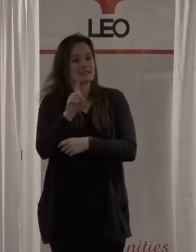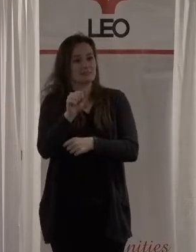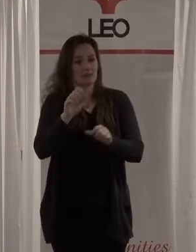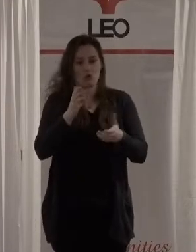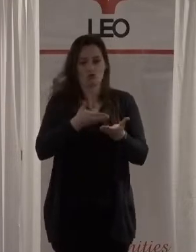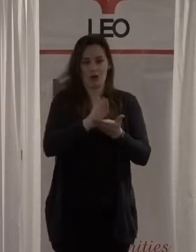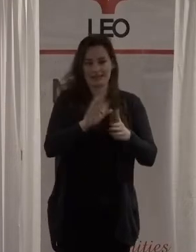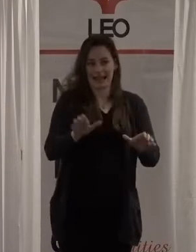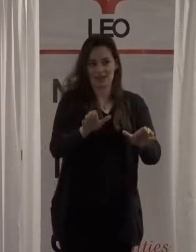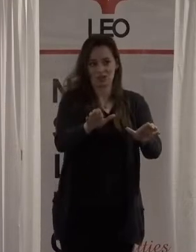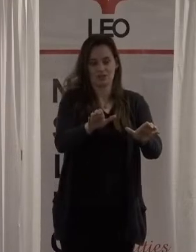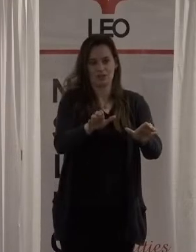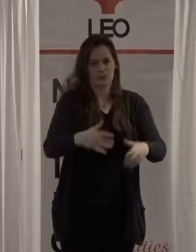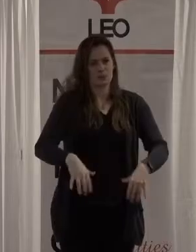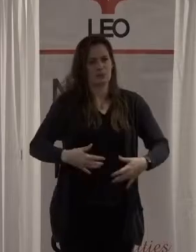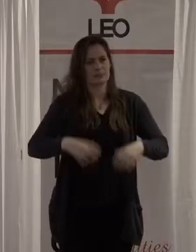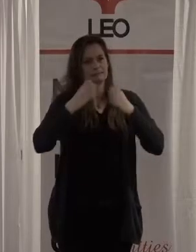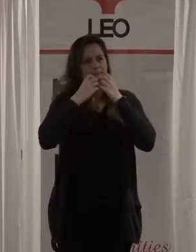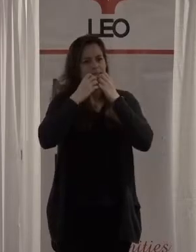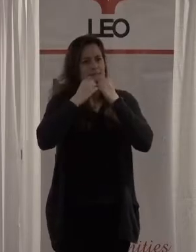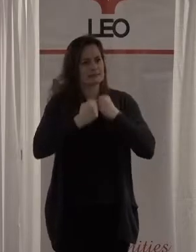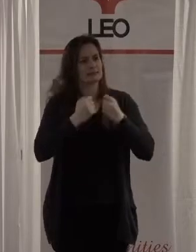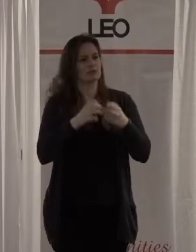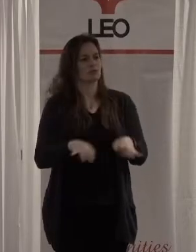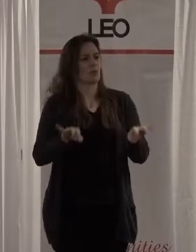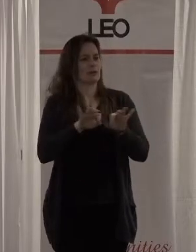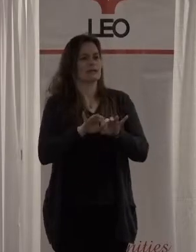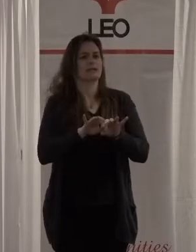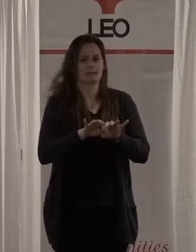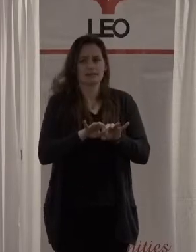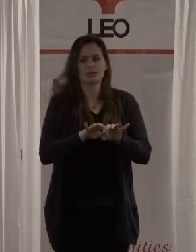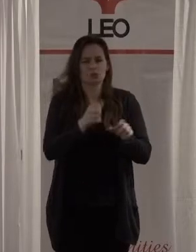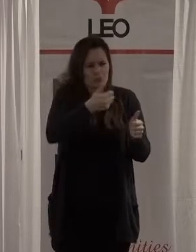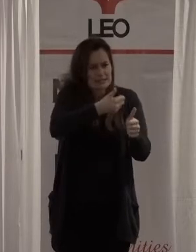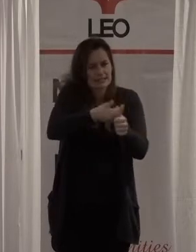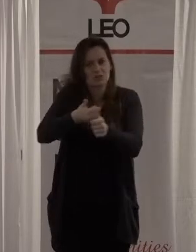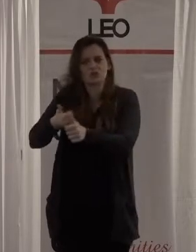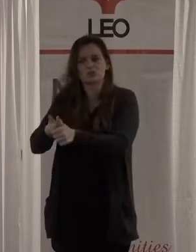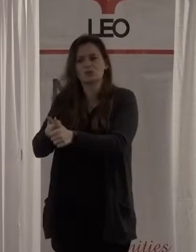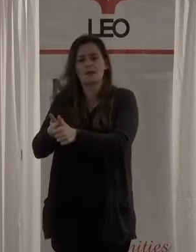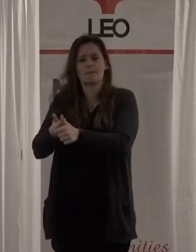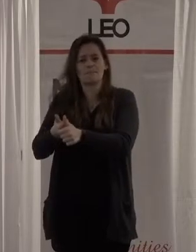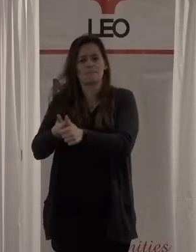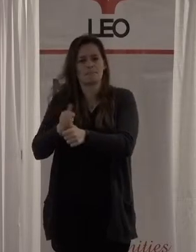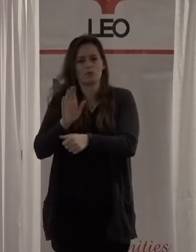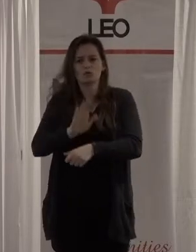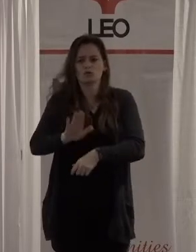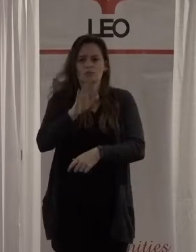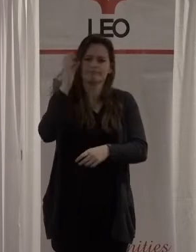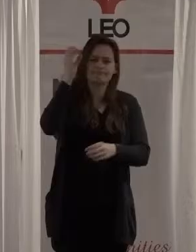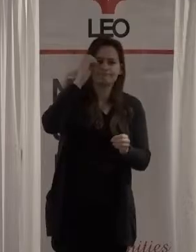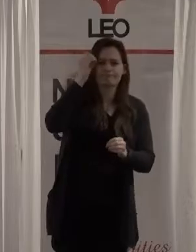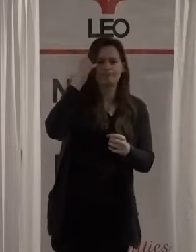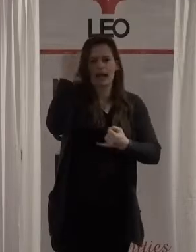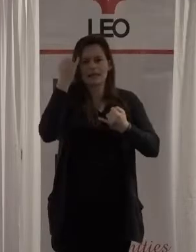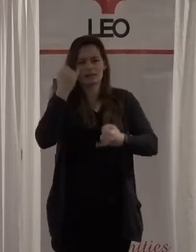BE TAKEN FOR GRANTED. ALL OF YOU ARE A POWERFUL VOICE IN DEMOCRACY. I HOPE NO MATTER WHAT YOU STUDY